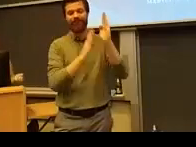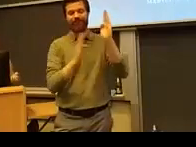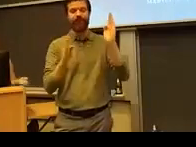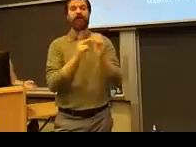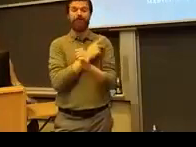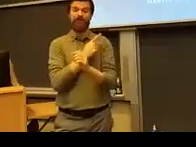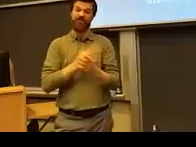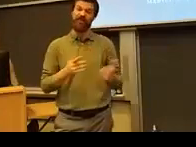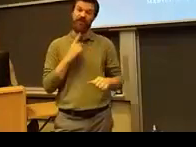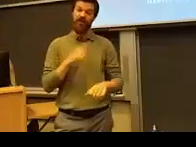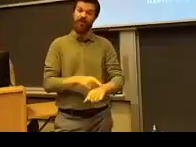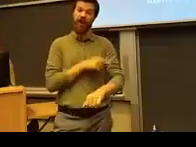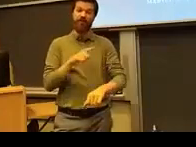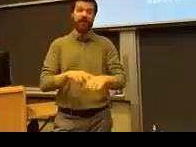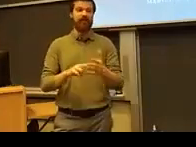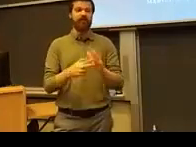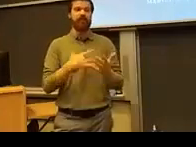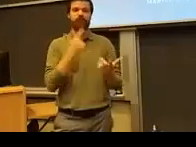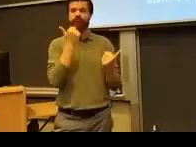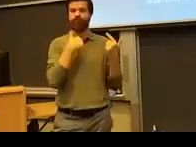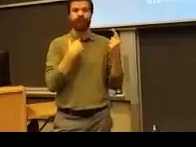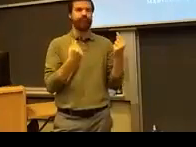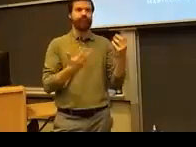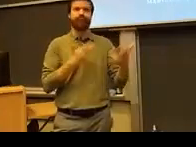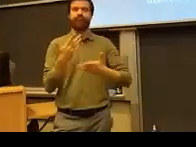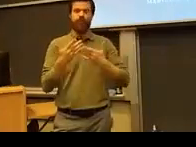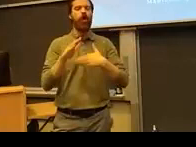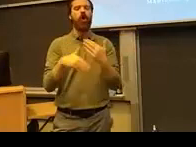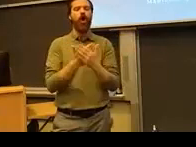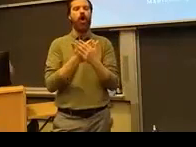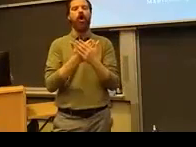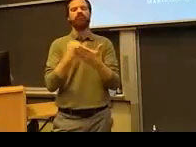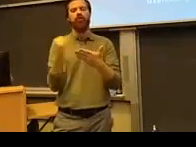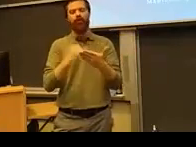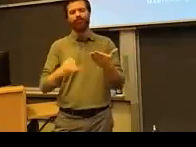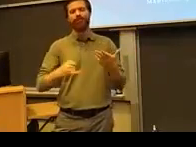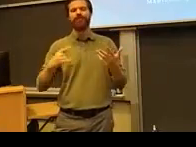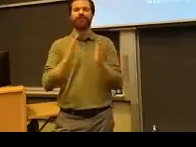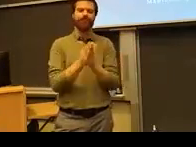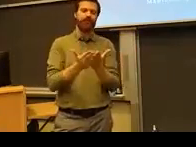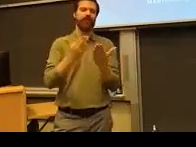very long time they need things to do um so these are all donated arts and crafts um books clothing